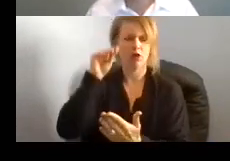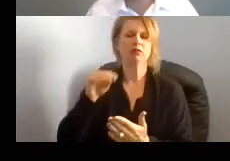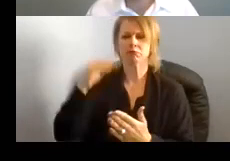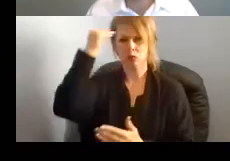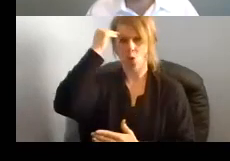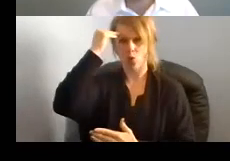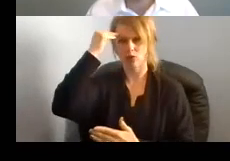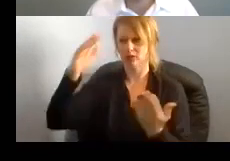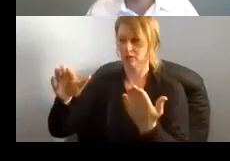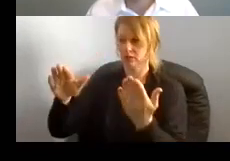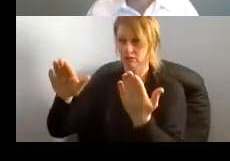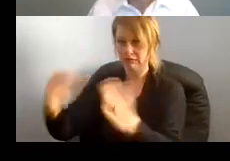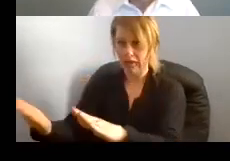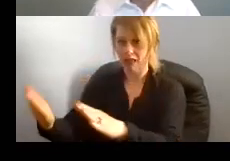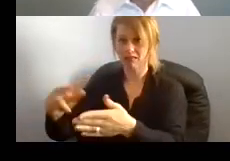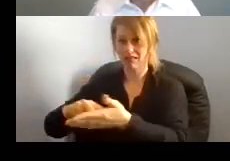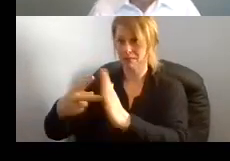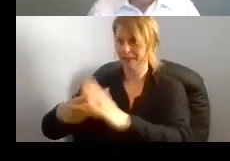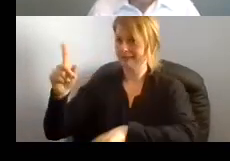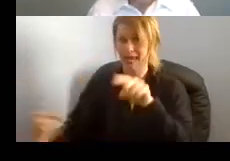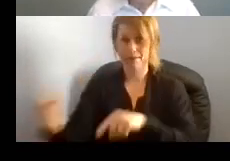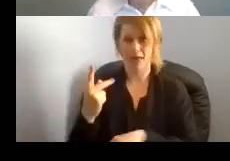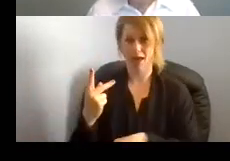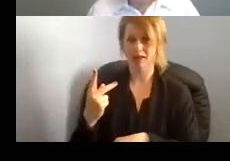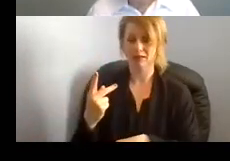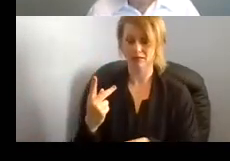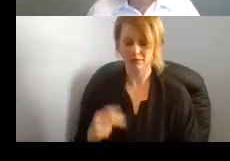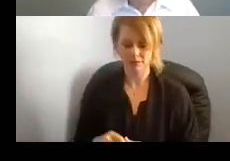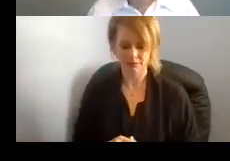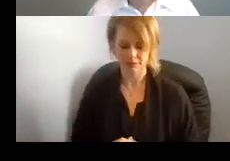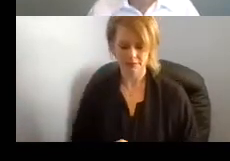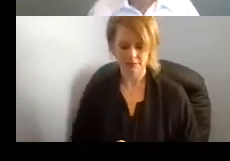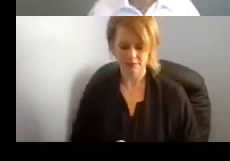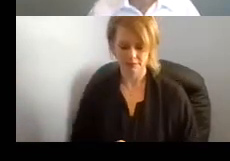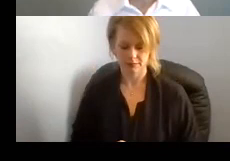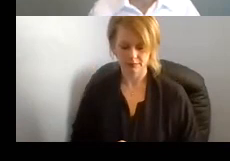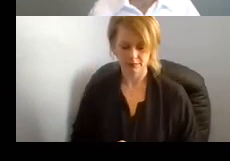they don’t come back to life again. One of them is also called finality,